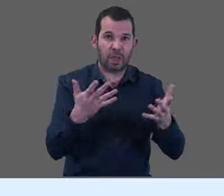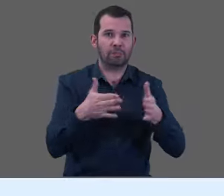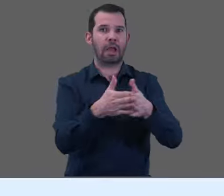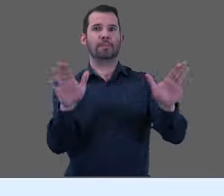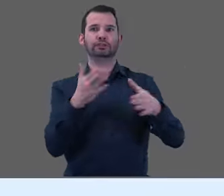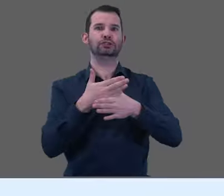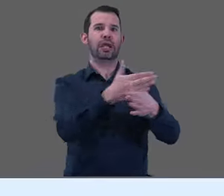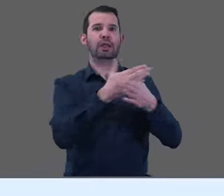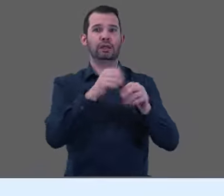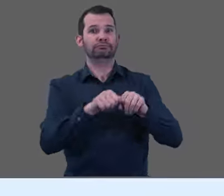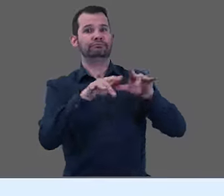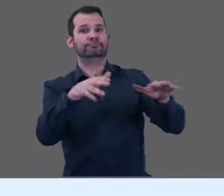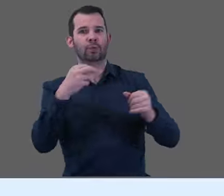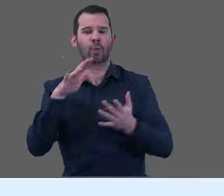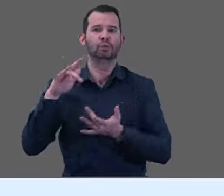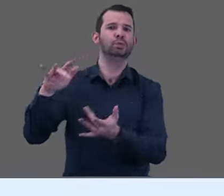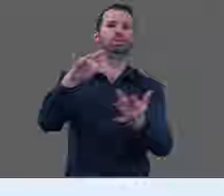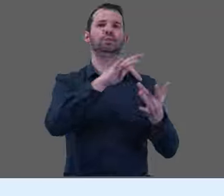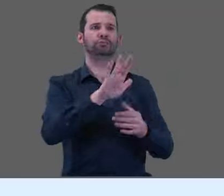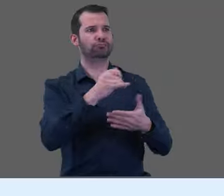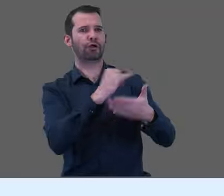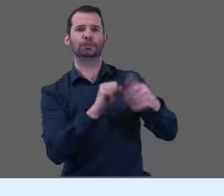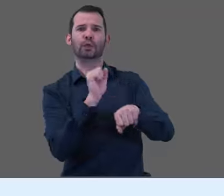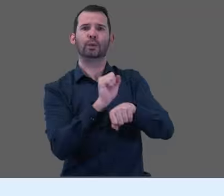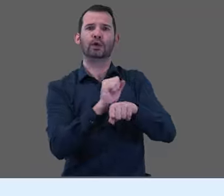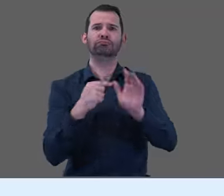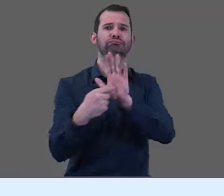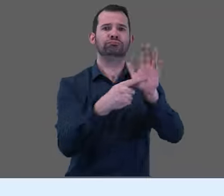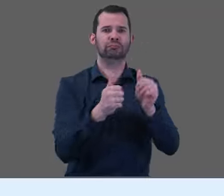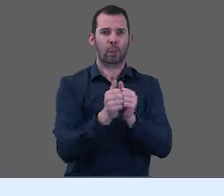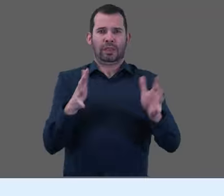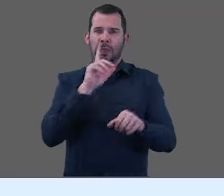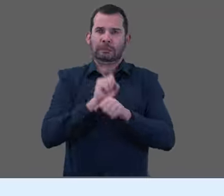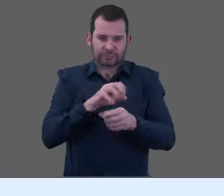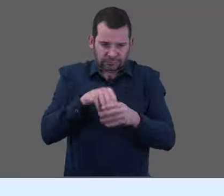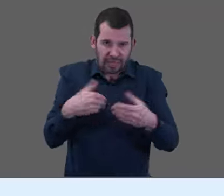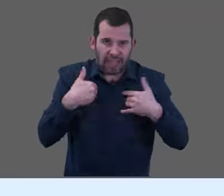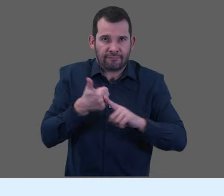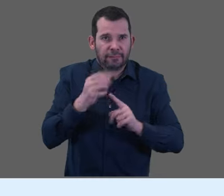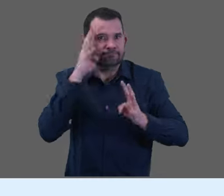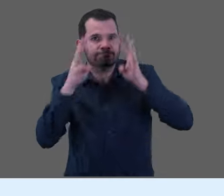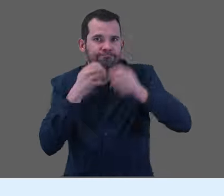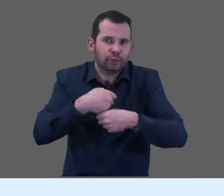sharing, dissemination or touring of artistic work without an element of creation.